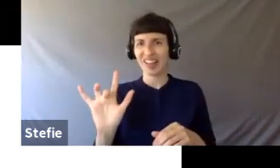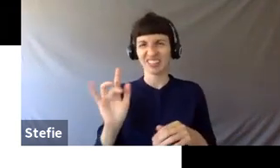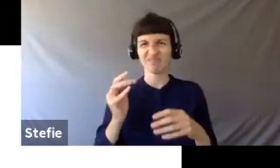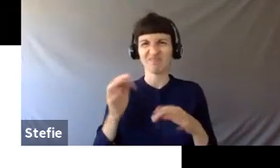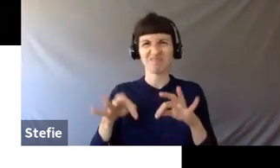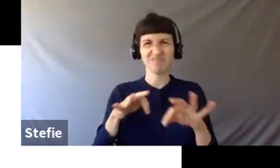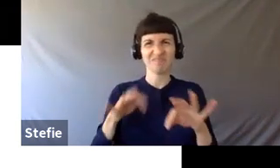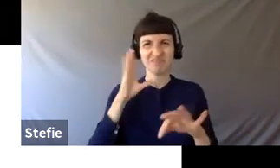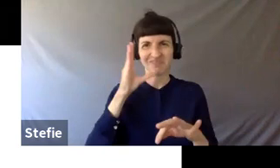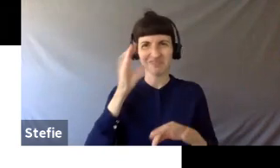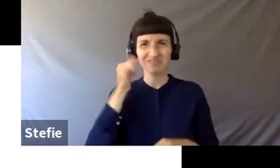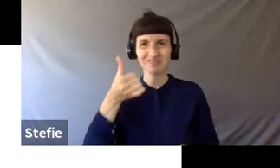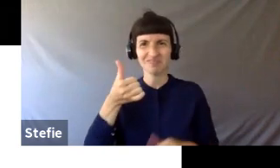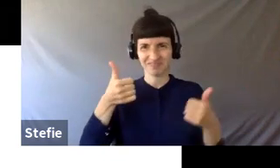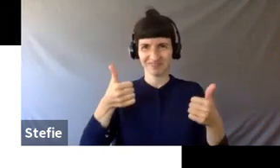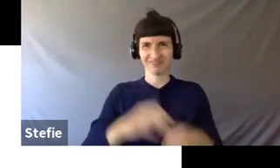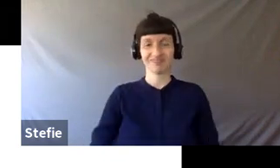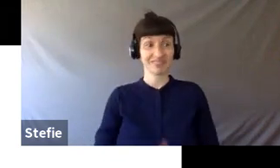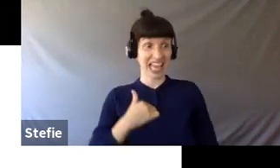as well as what to click and where to click and things like that. Okay?